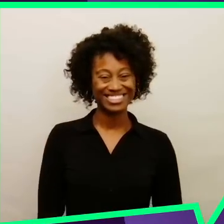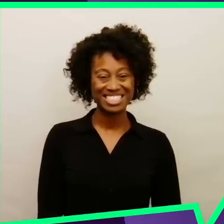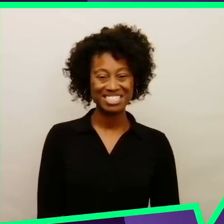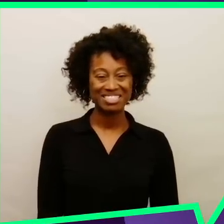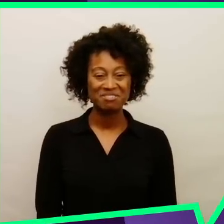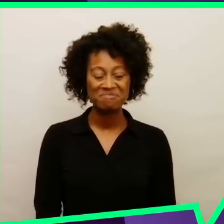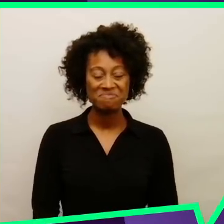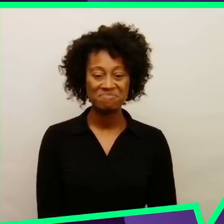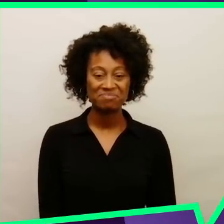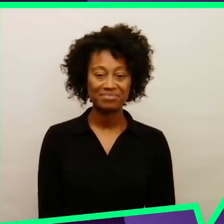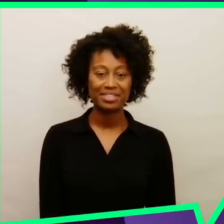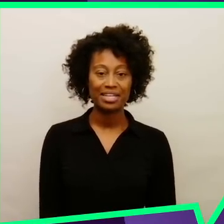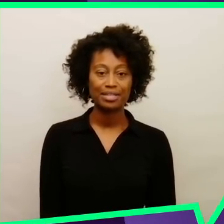Stick around to find out.